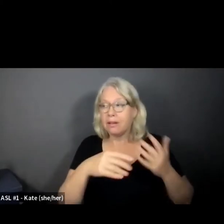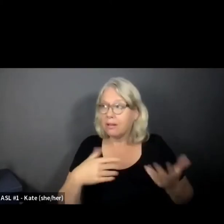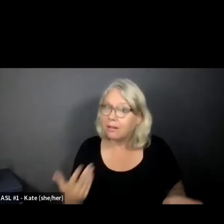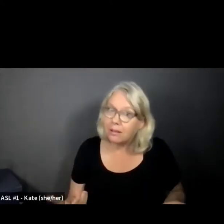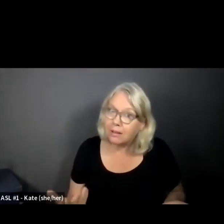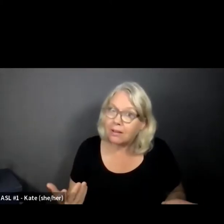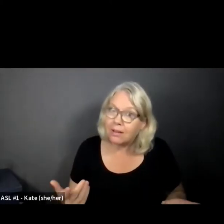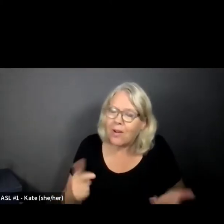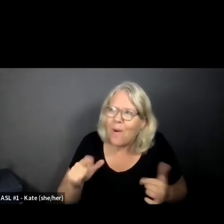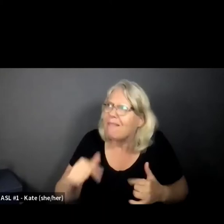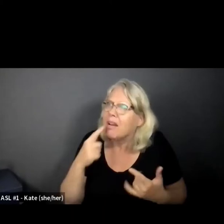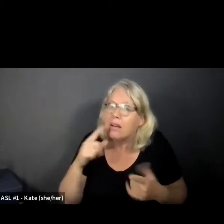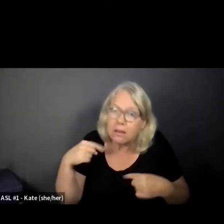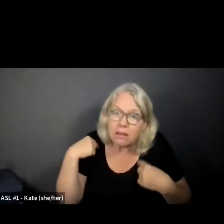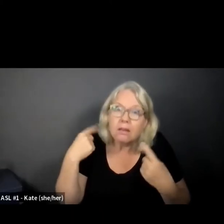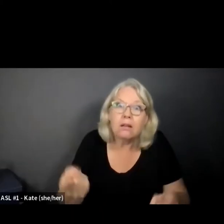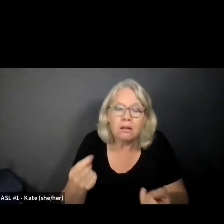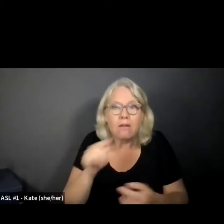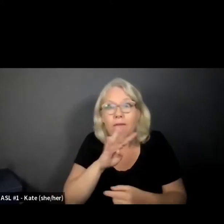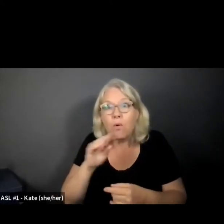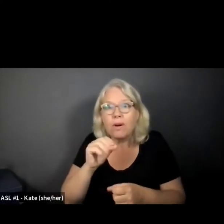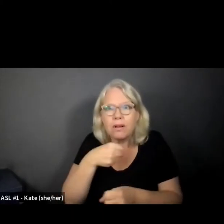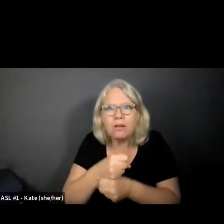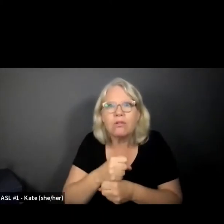RECOGNITION OF BASIC DIGNITY.